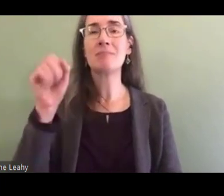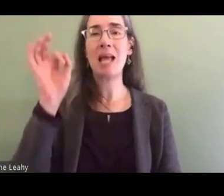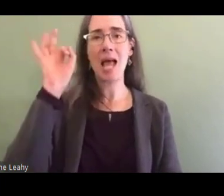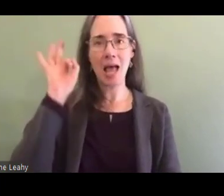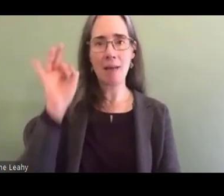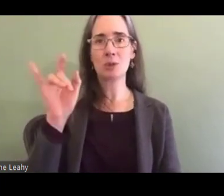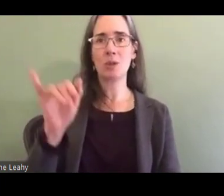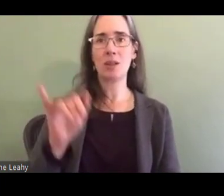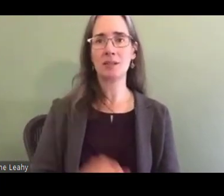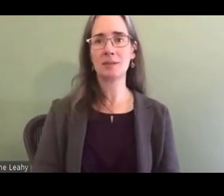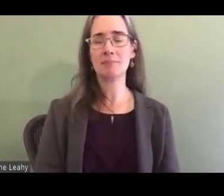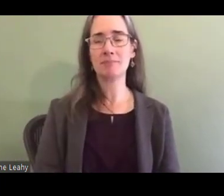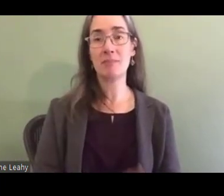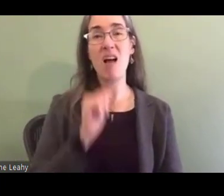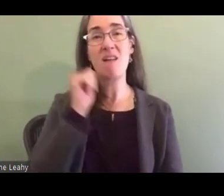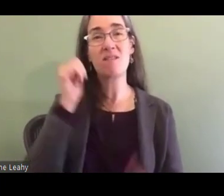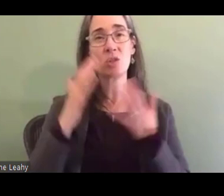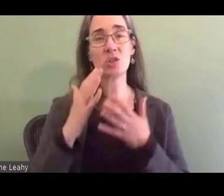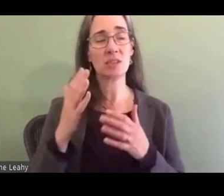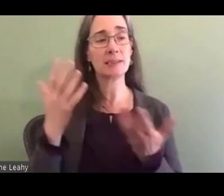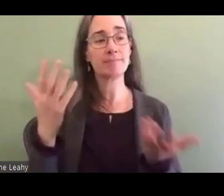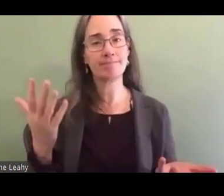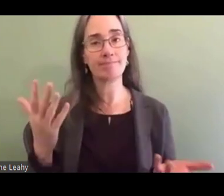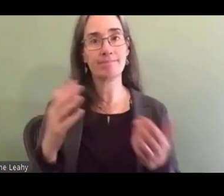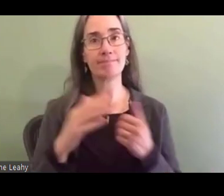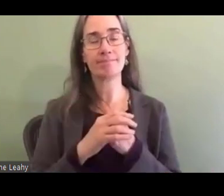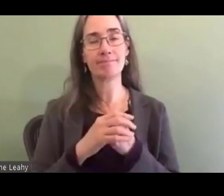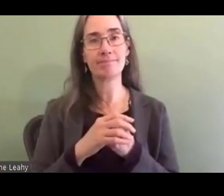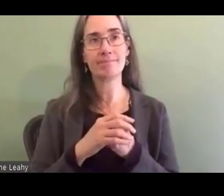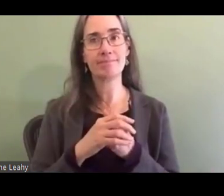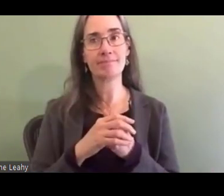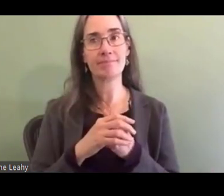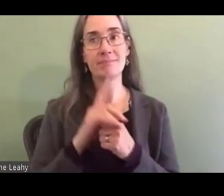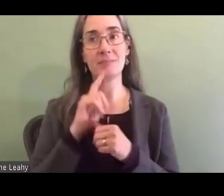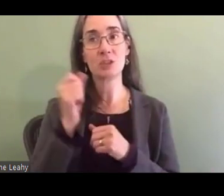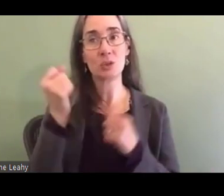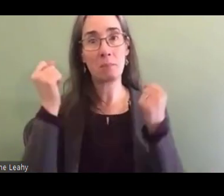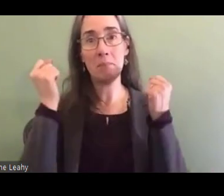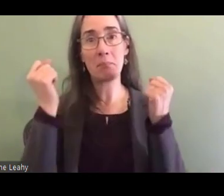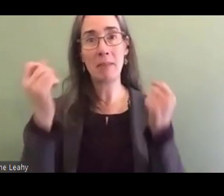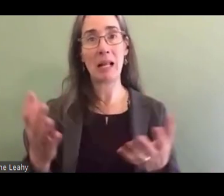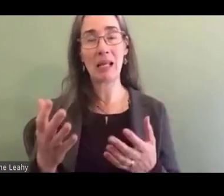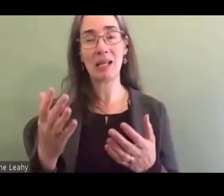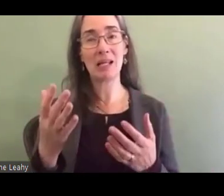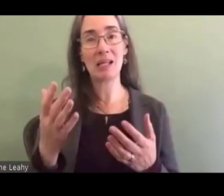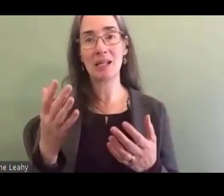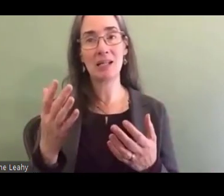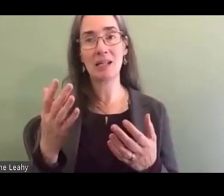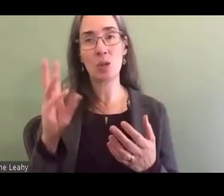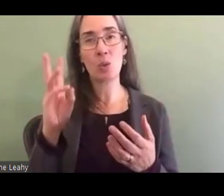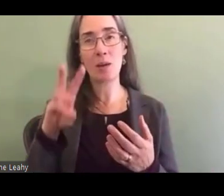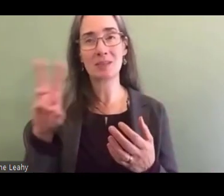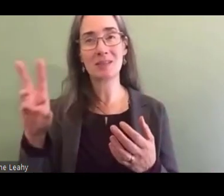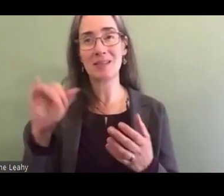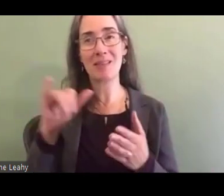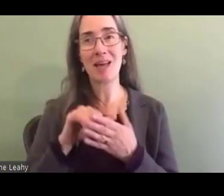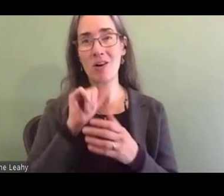Unfortunately, there are so many websites that are not accessible